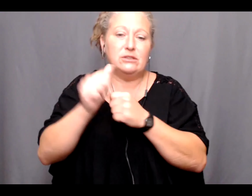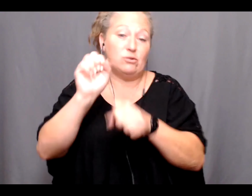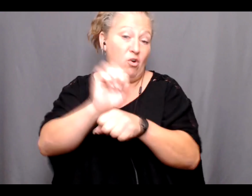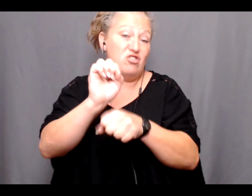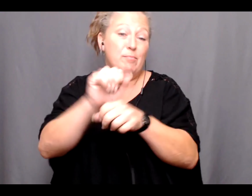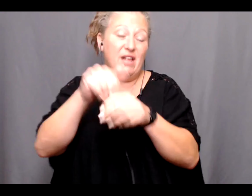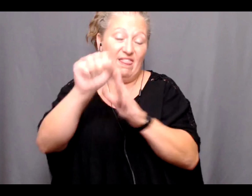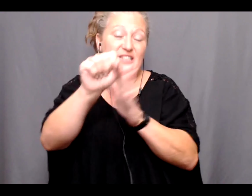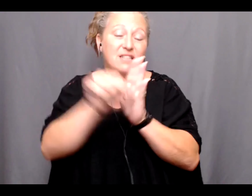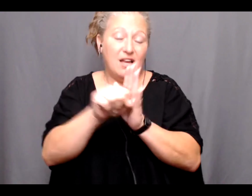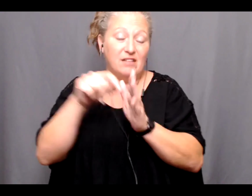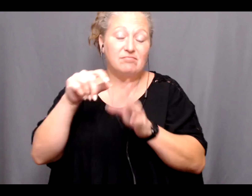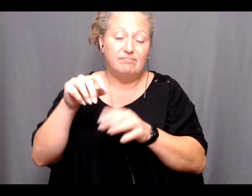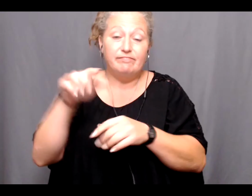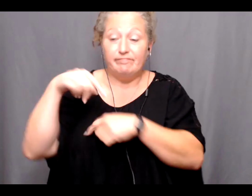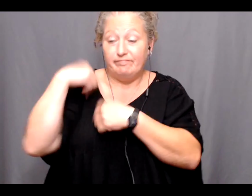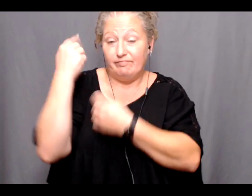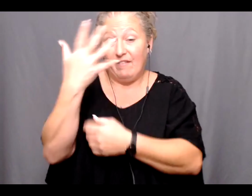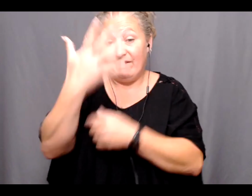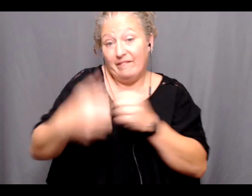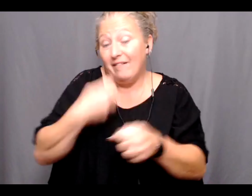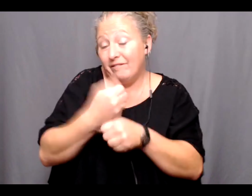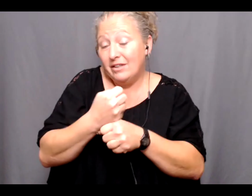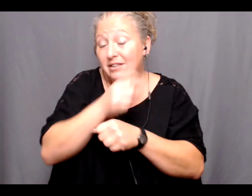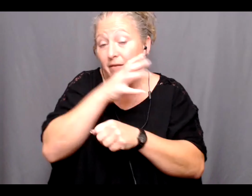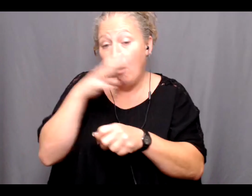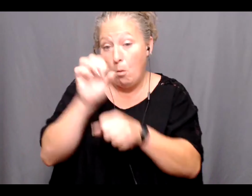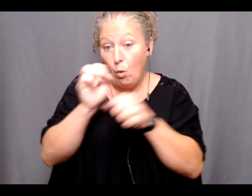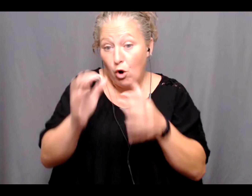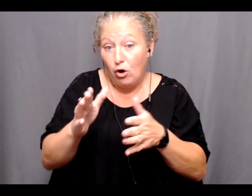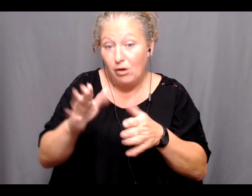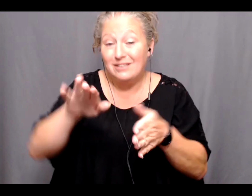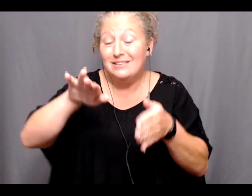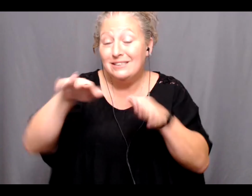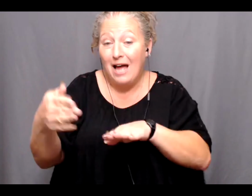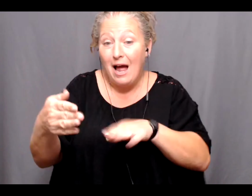Over the last 5 years, Agricultural workers have died at the highest rate of any industry,